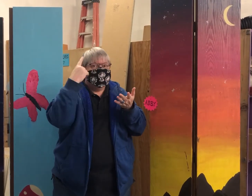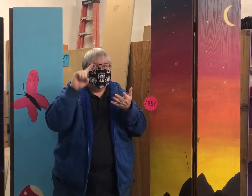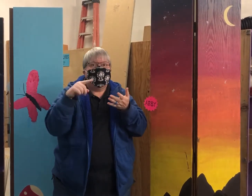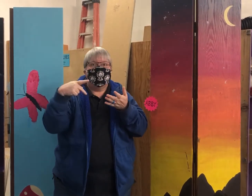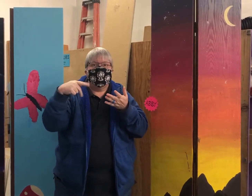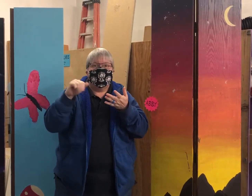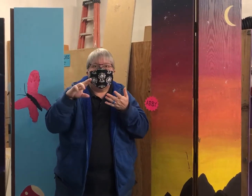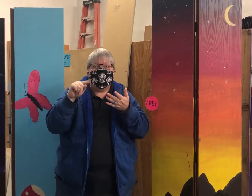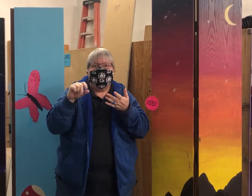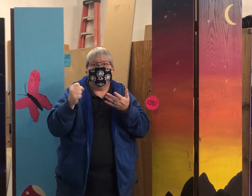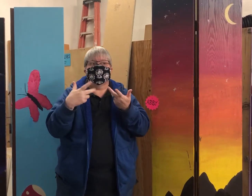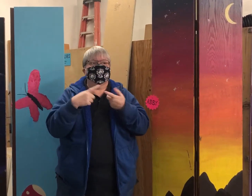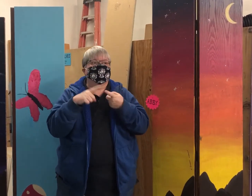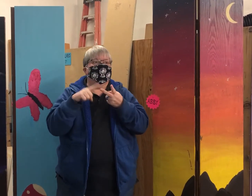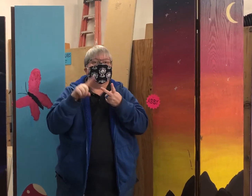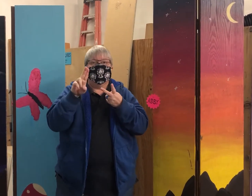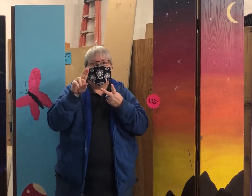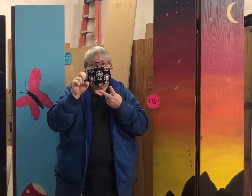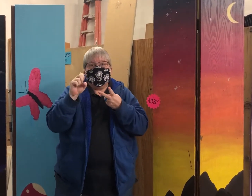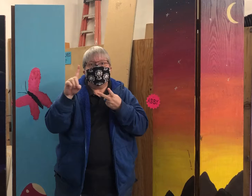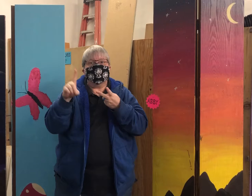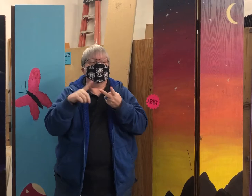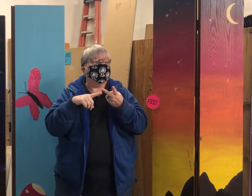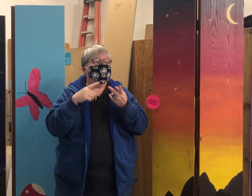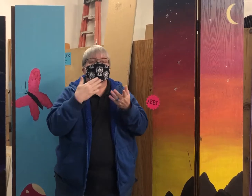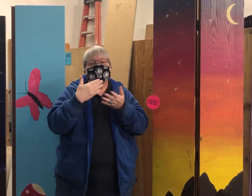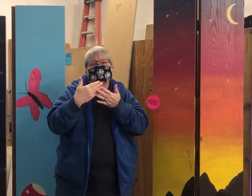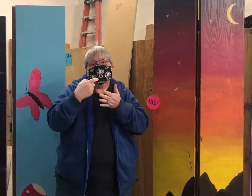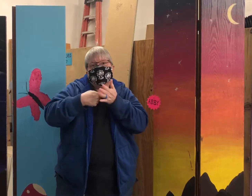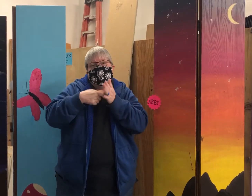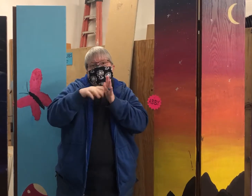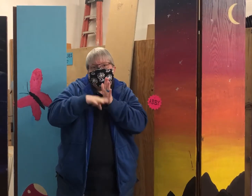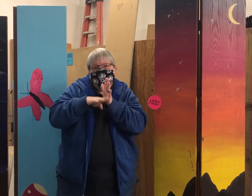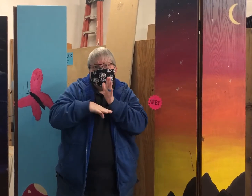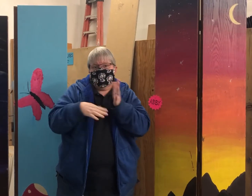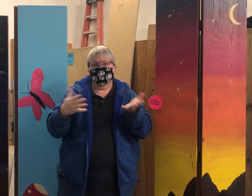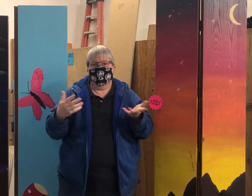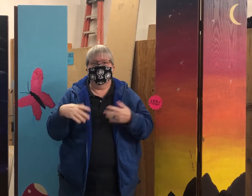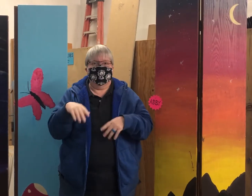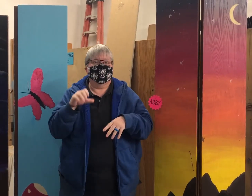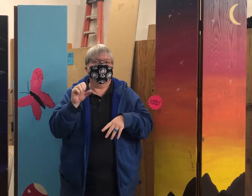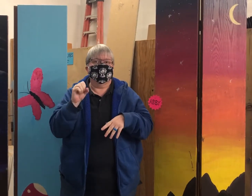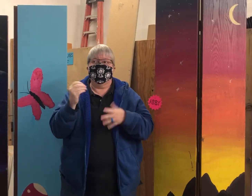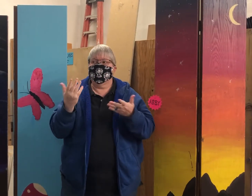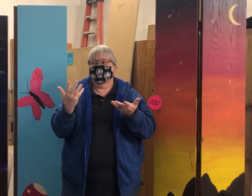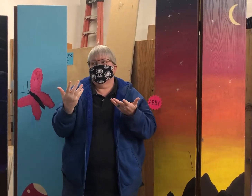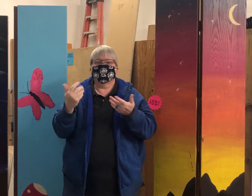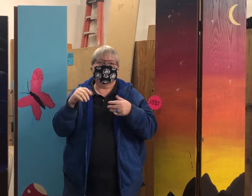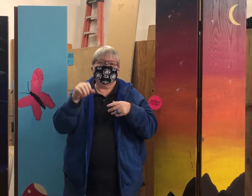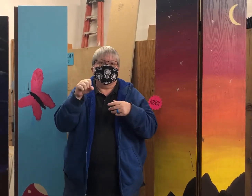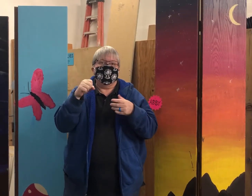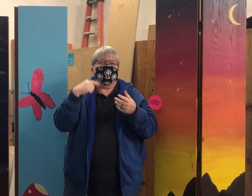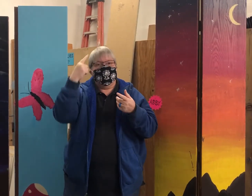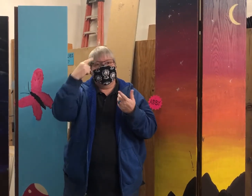Whatever you're looking for parts, anything that's used, it's a good price, it's cheaper. So yeah we just